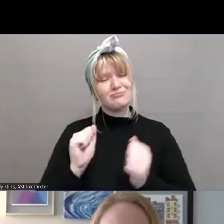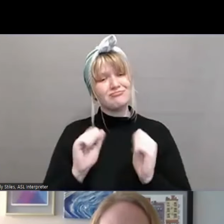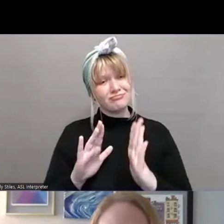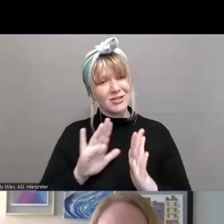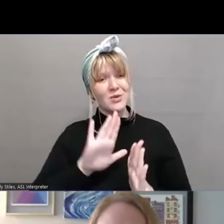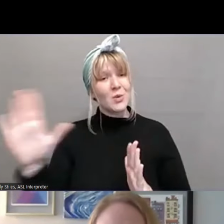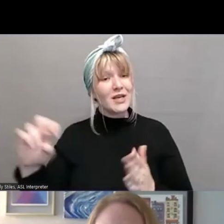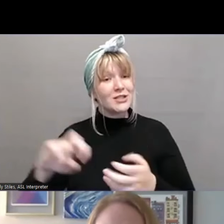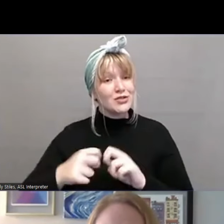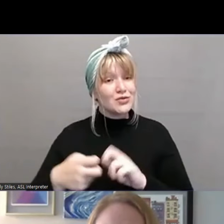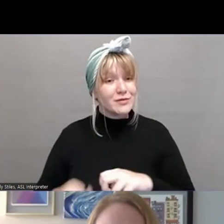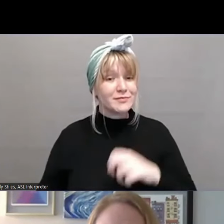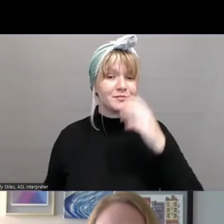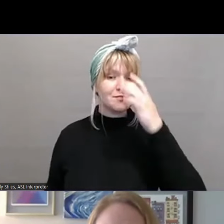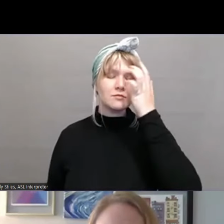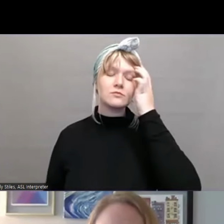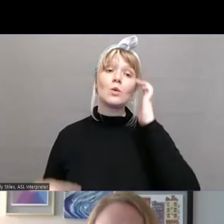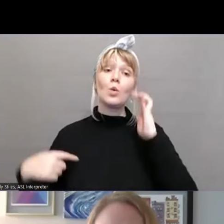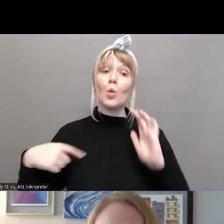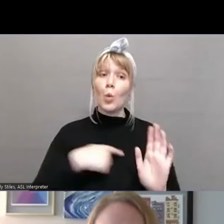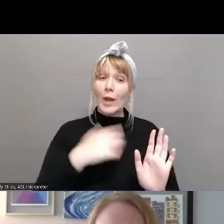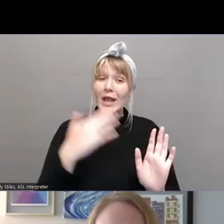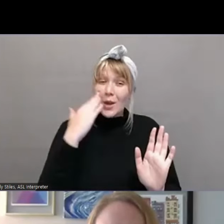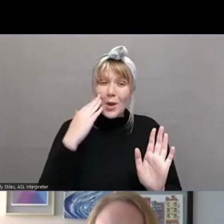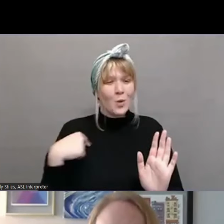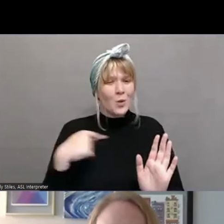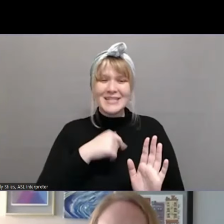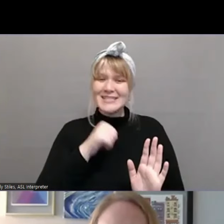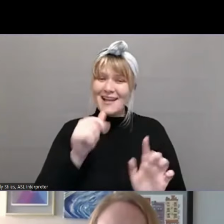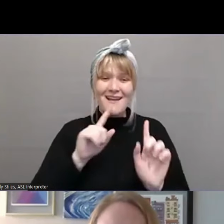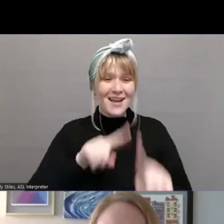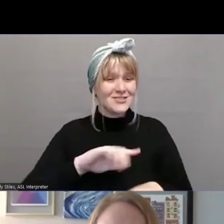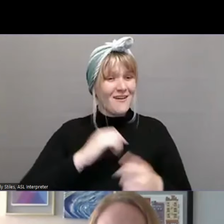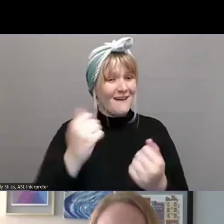A know that we know we didn’t give you all your answers today, so I’m going to give